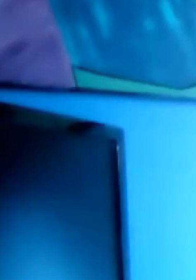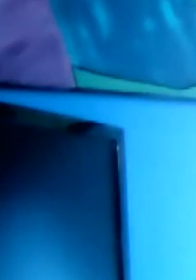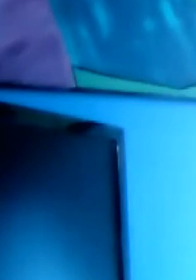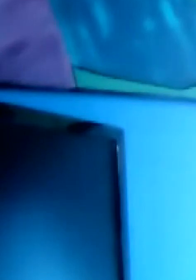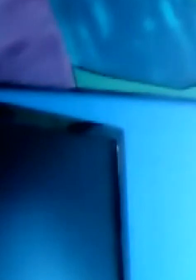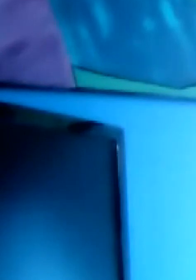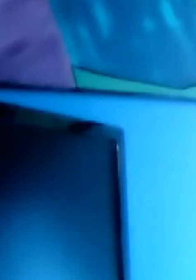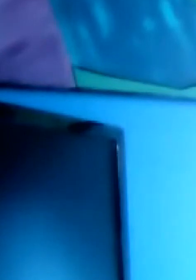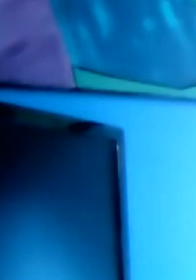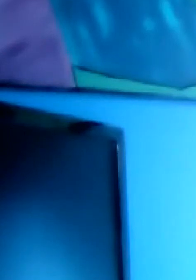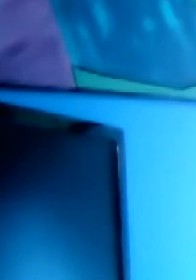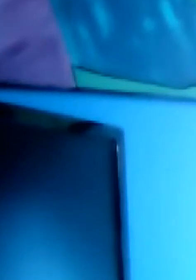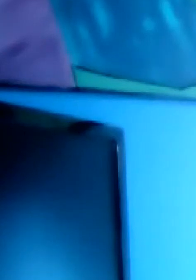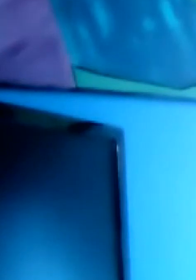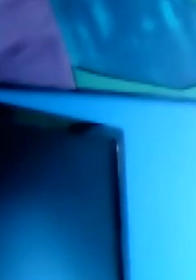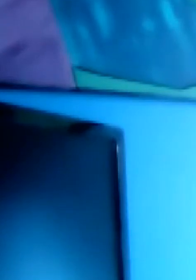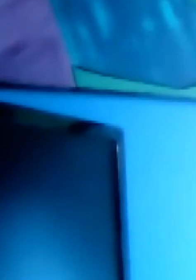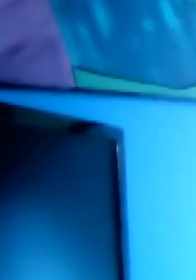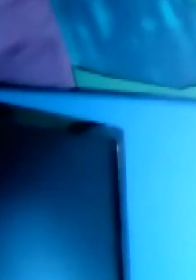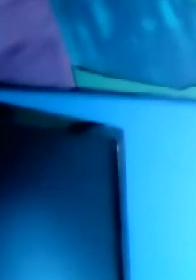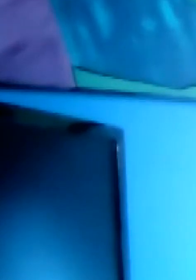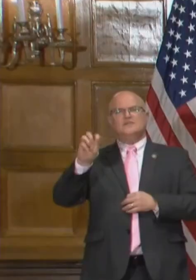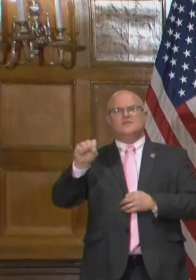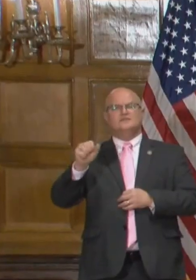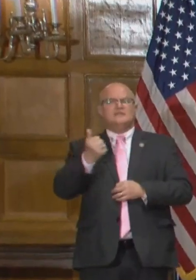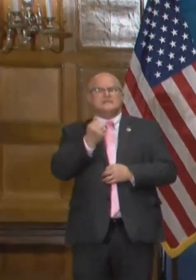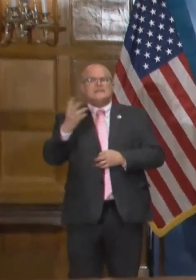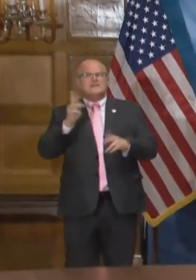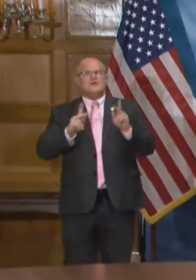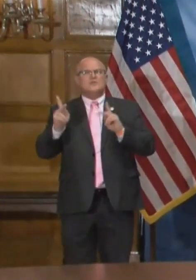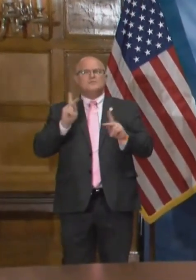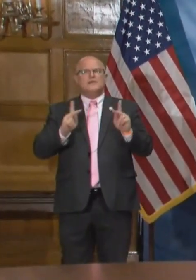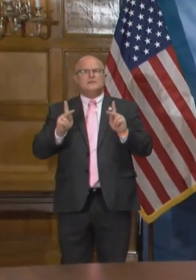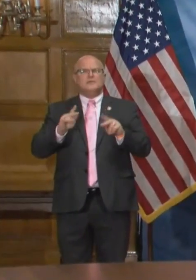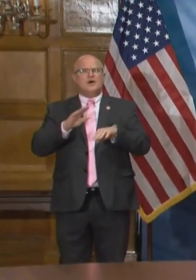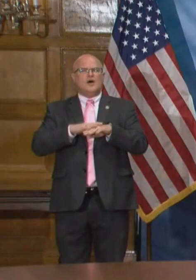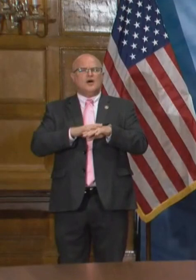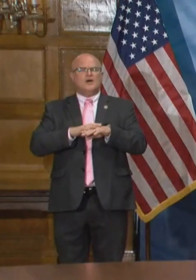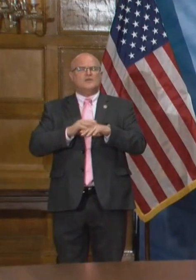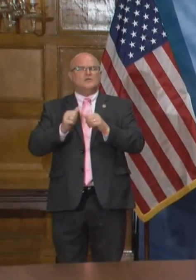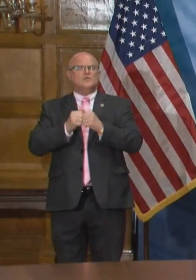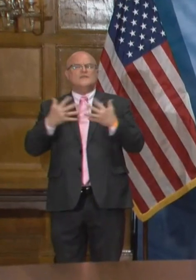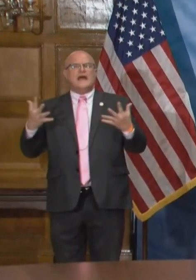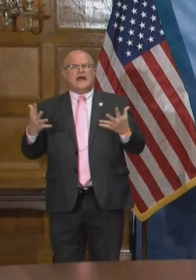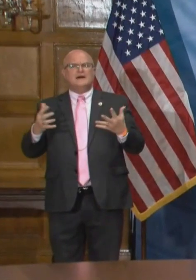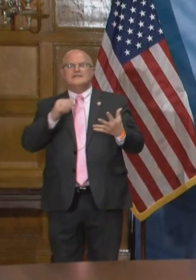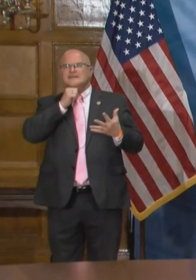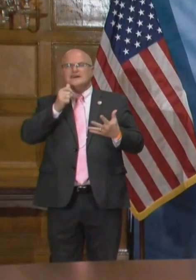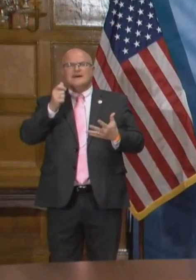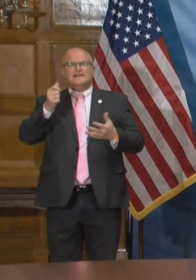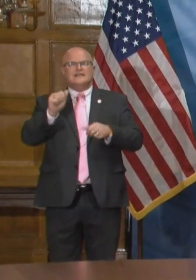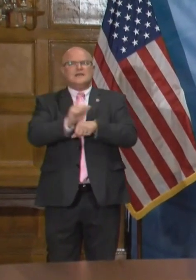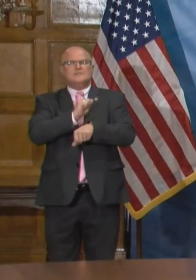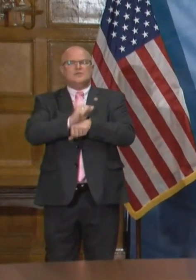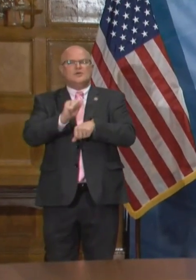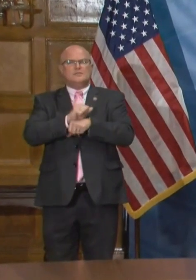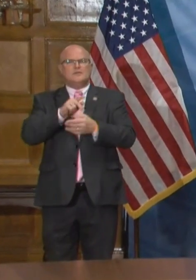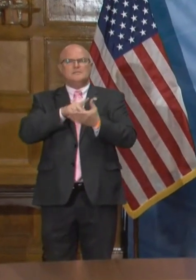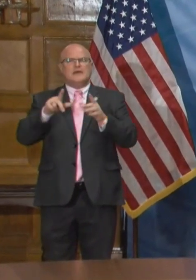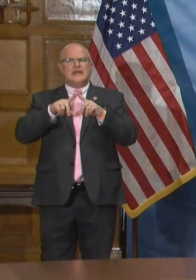I MEAN IT'S A I'M THANKFUL OF THAT. I'VE GOT SNAP I MEAN IT'S A I'M THANKFUL OF THAT. I'VE GOT SNAP BENEFITS. OF THAT. I'VE GOT SNAP BENEFITS. OF THAT. I'VE GOT SNAP BENEFITS. I OF THAT. I'VE GOT SNAP BENEFITS. I DID OF THAT. I'VE GOT SNAP BENEFITS. I DID GET OF THAT. I'VE GOT SNAP BENEFITS. I DID GET THAT OF THAT. I'VE GOT SNAP BENEFITS. I DID GET THAT APPROVED OF THAT. I'VE GOT SNAP BENEFITS. I DID GET THAT APPROVED AND OF THAT. I'VE GOT SNAP BENEFITS. I DID GET THAT APPROVED AND SO I'VE GOT SNAP BENEFITS. I DID GET THAT APPROVED AND SO I'VE GOT SNAP BENEFITS. I DID GET THAT APPROVED AND SO THAT I'VE GOT SNAP BENEFITS. I DID GET THAT APPROVED AND SO THAT THAT I'VE GOT SNAP BENEFITS. I DID GET THAT APPROVED AND SO THAT THAT HELPS I'VE GOT SNAP BENEFITS. I DID GET THAT APPROVED AND SO THAT THAT HELPS BUT I'VE GOT SNAP BENEFITS. I DID GET THAT APPROVED AND SO THAT THAT HELPS BUT OTHERWISE I DID GET THAT APPROVED AND SO THAT THAT HELPS BUT OTHERWISE I DID GET THAT APPROVED AND SO THAT THAT HELPS BUT OTHERWISE IT'S I DID GET THAT APPROVED AND SO THAT THAT HELPS BUT OTHERWISE IT'S JUST I DID GET THAT APPROVED AND SO THAT THAT HELPS BUT OTHERWISE IT'S JUST YOU I DID GET THAT APPROVED AND SO THAT THAT HELPS BUT OTHERWISE IT'S JUST YOU KNOW, I DID GET THAT APPROVED AND SO THAT THAT HELPS BUT OTHERWISE IT'S JUST YOU KNOW, WE I DID GET THAT APPROVED AND SO THAT THAT HELPS BUT OTHERWISE IT'S JUST YOU KNOW, WE JUST I DID GET THAT APPROVED AND SO THAT THAT HELPS BUT OTHERWISE IT'S JUST YOU KNOW, WE JUST DO THAT THAT HELPS BUT OTHERWISE IT'S JUST YOU KNOW, WE JUST DO THAT THAT HELPS BUT OTHERWISE IT'S JUST YOU KNOW, WE JUST DO WITHOUT.